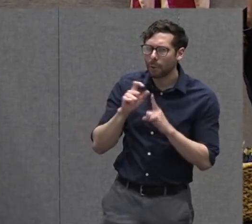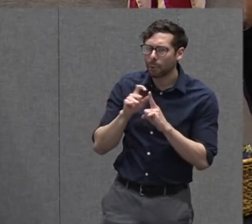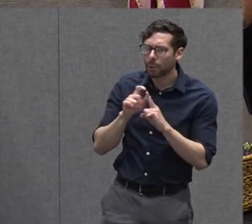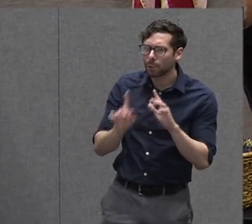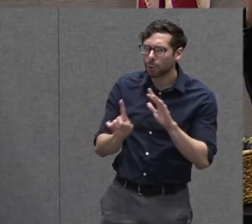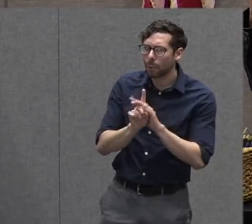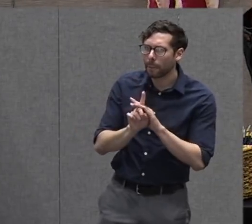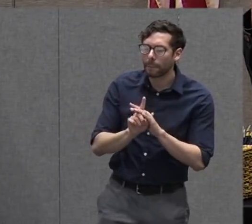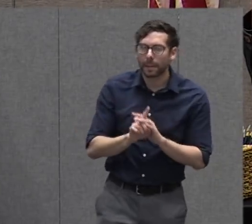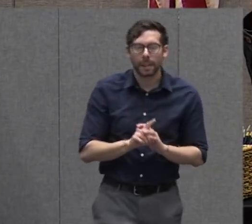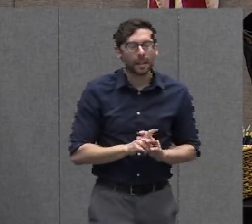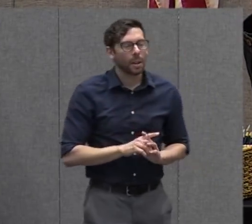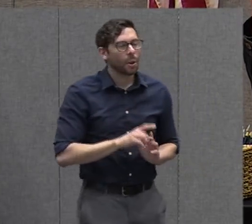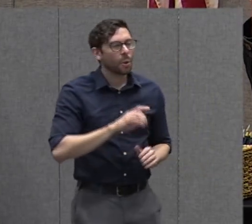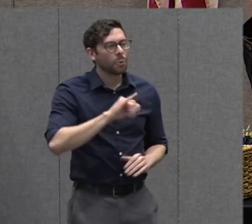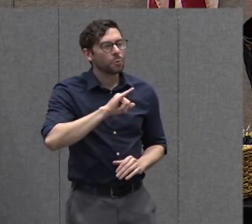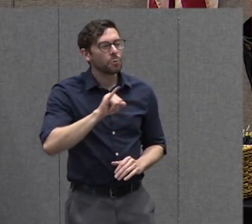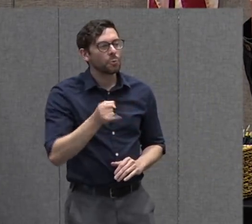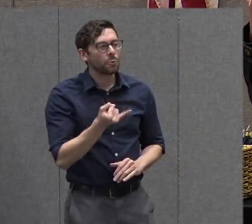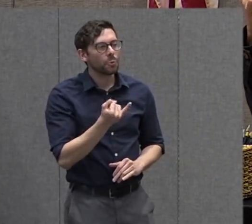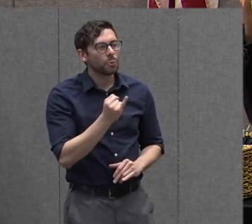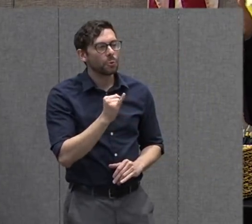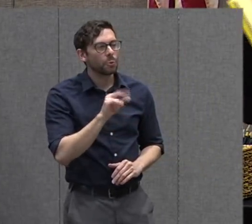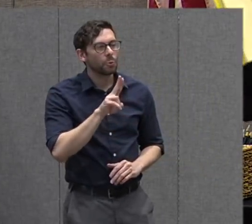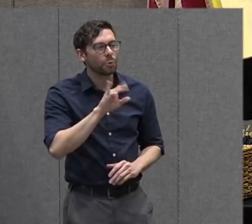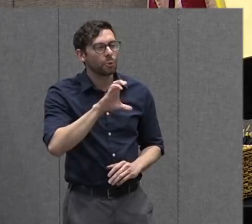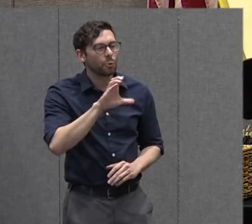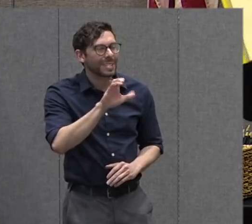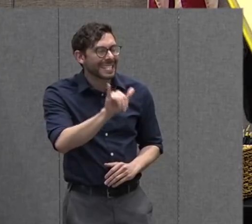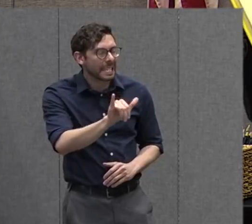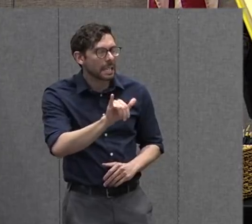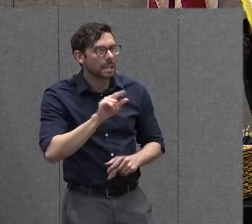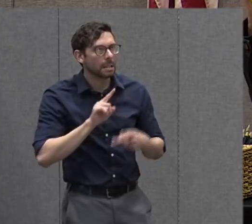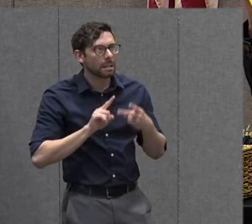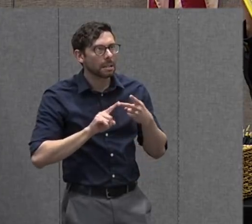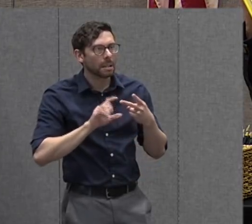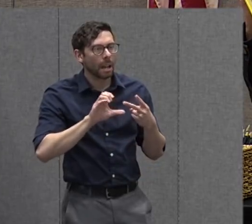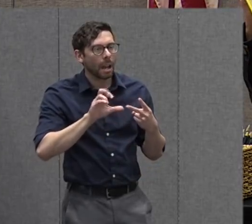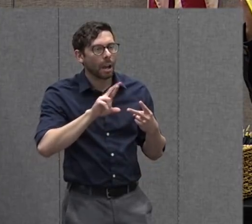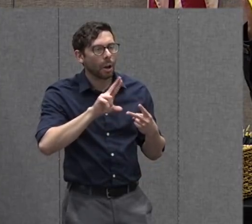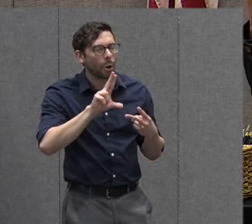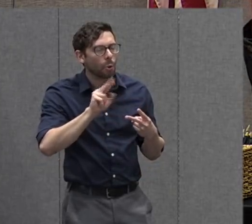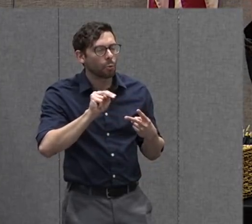[Mr. R] Crunchy. [Miss Martindale] So adjectives. [Mr R and Miss Martindale in unison]Oh, yeah, [Mr R] I didn't even catch on.